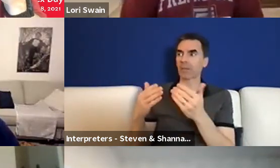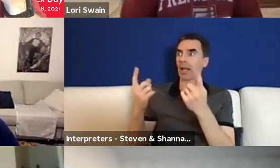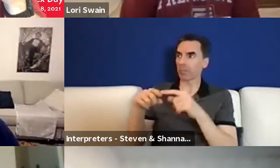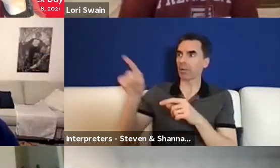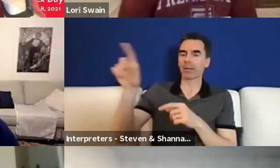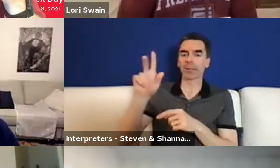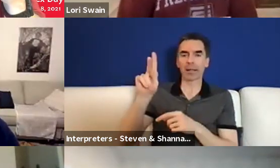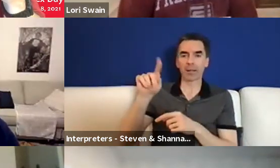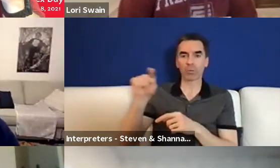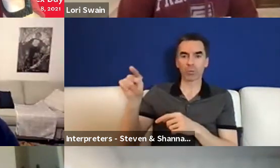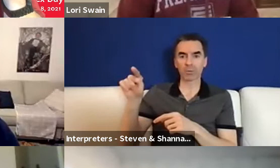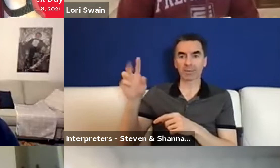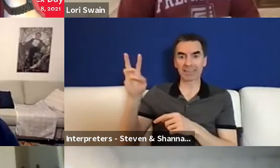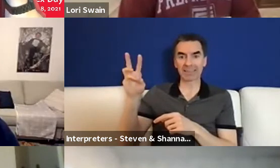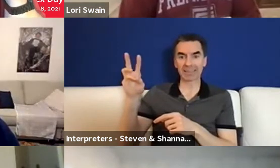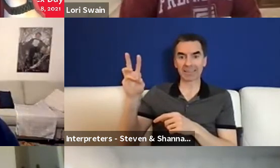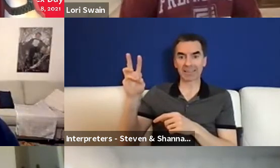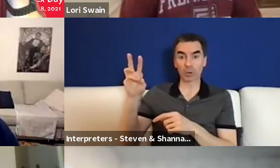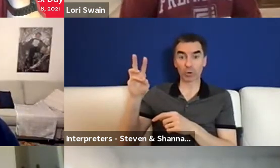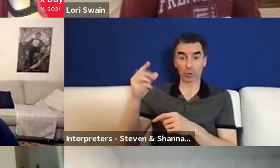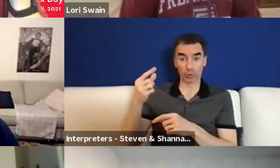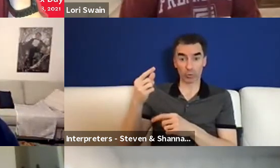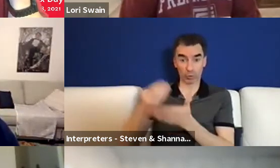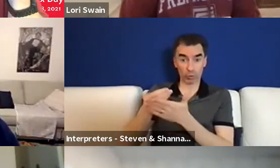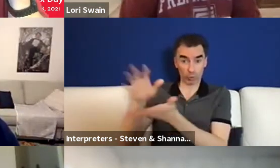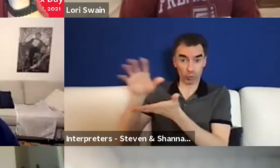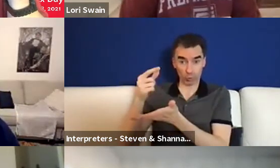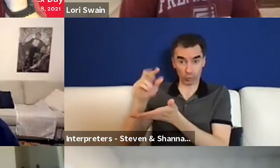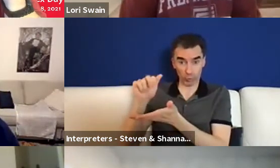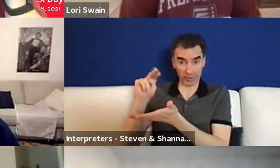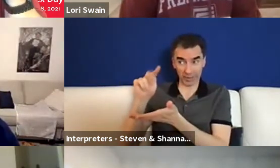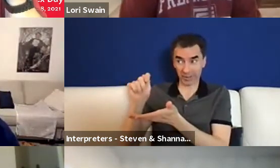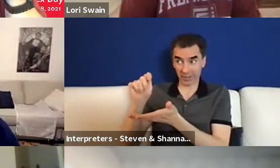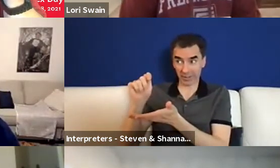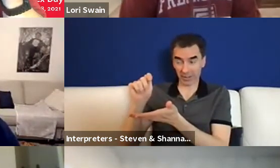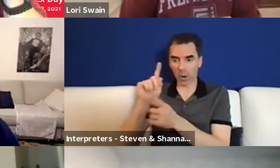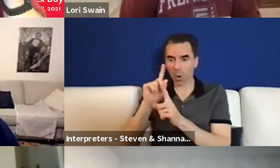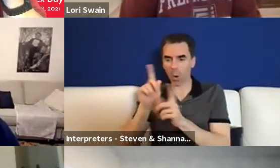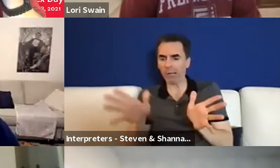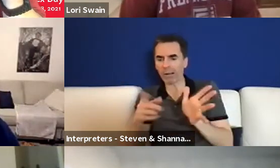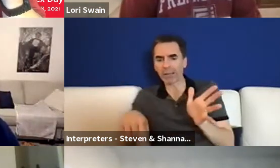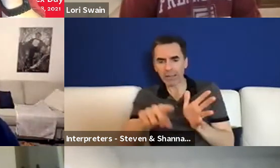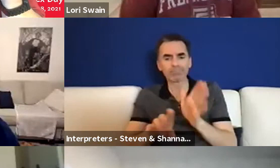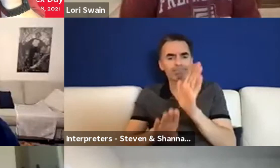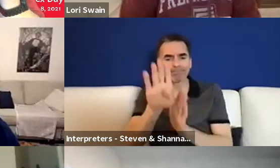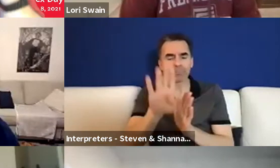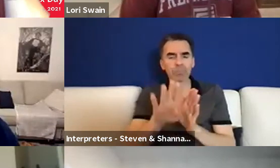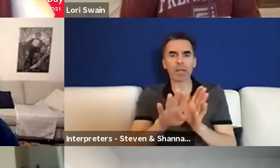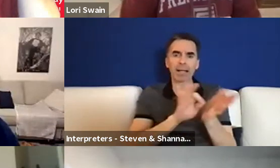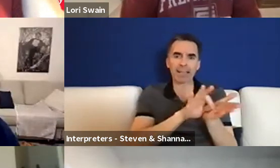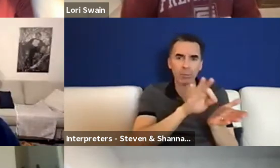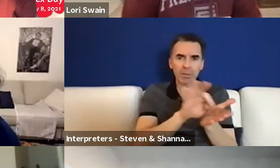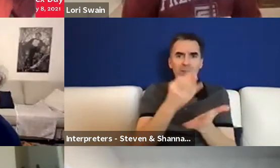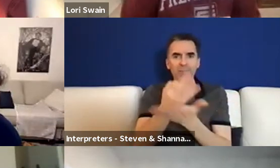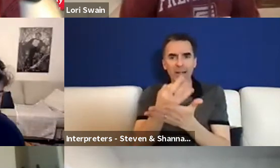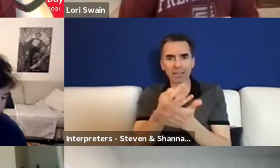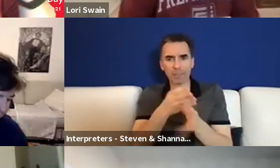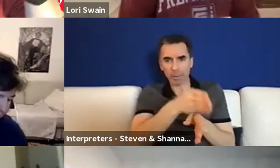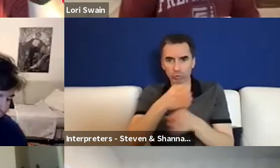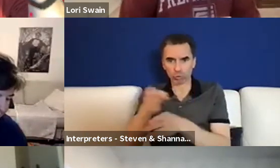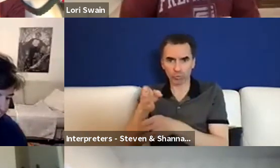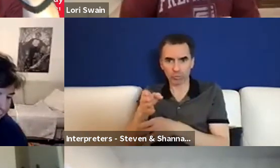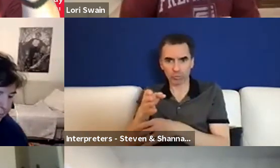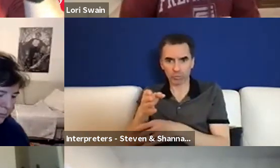collaborative, that was guiding, looking to grow accounting and finance majors. So because faculty were talking together,